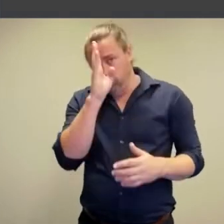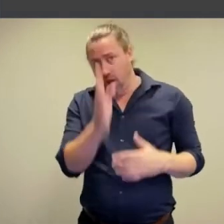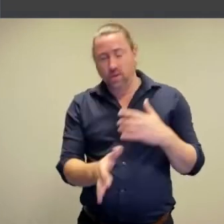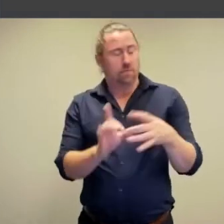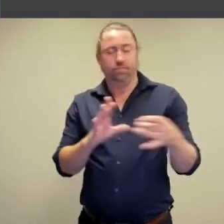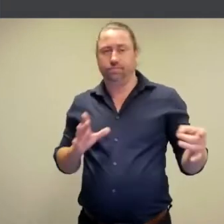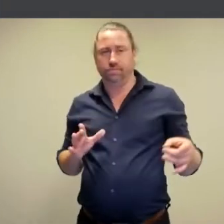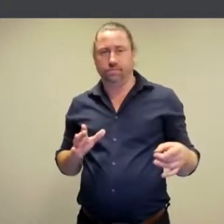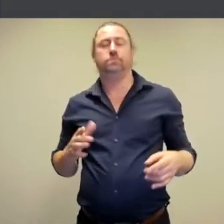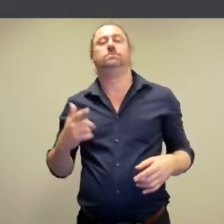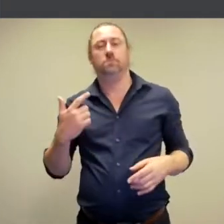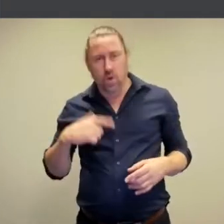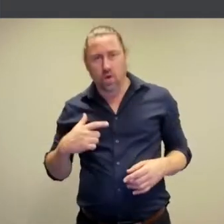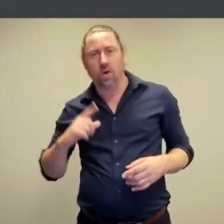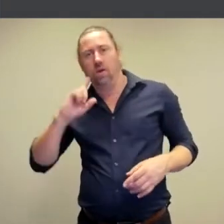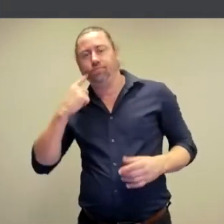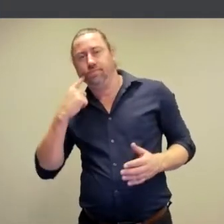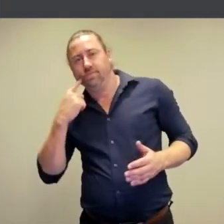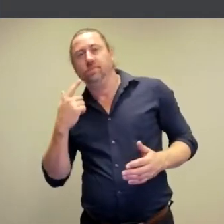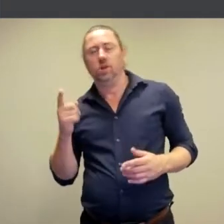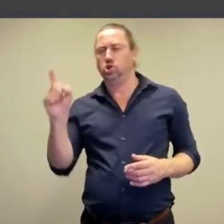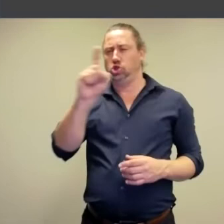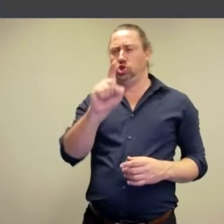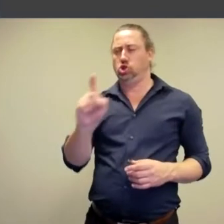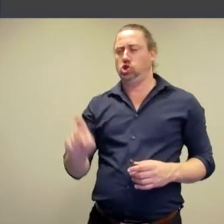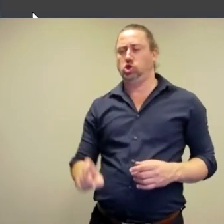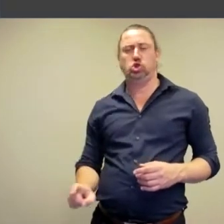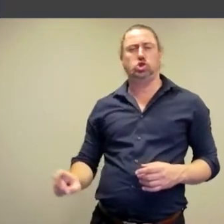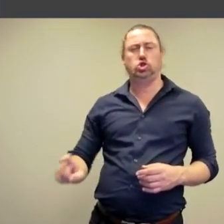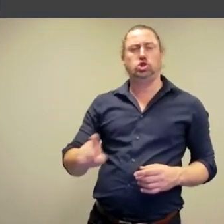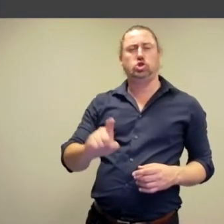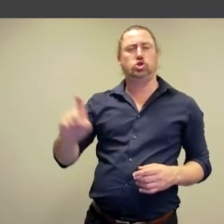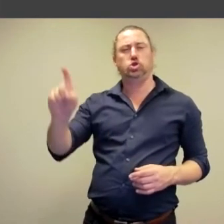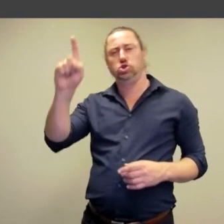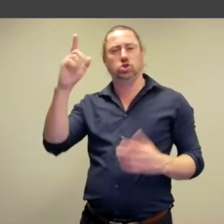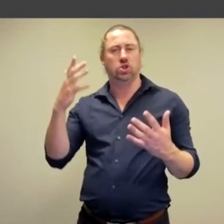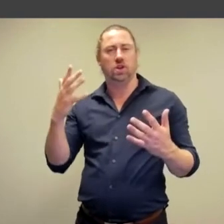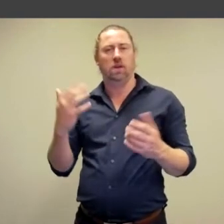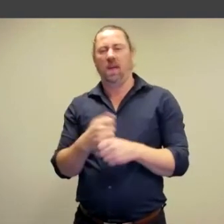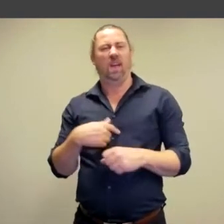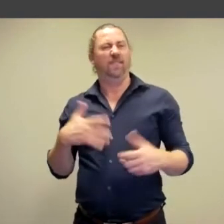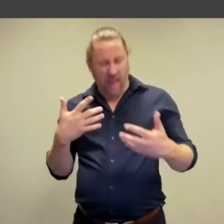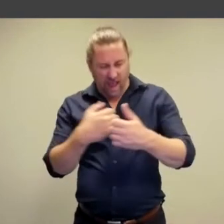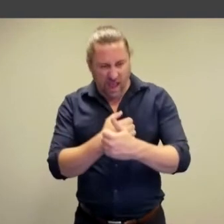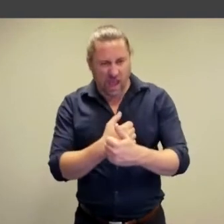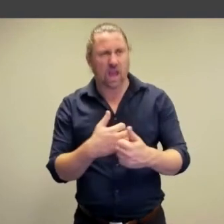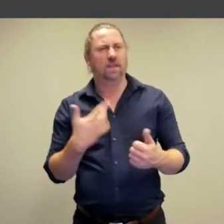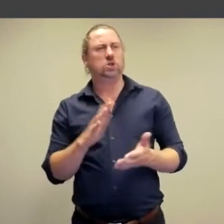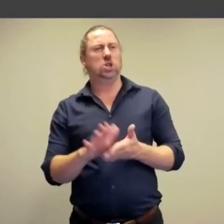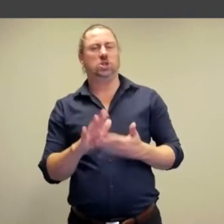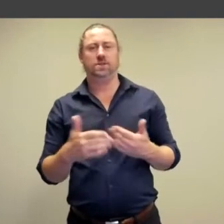an exaggerated spray of disinfectant.